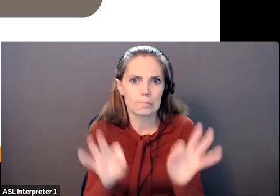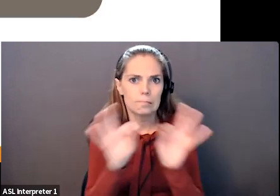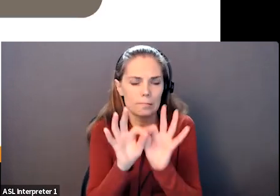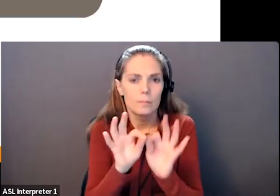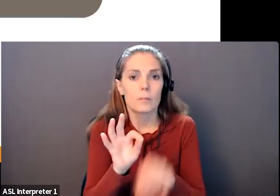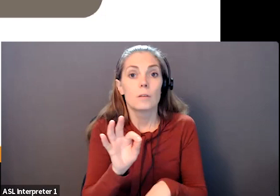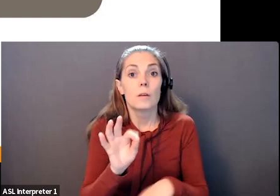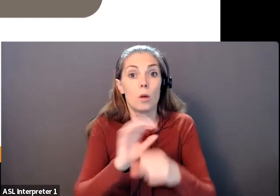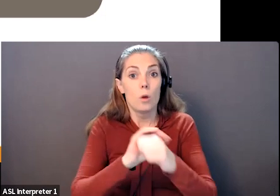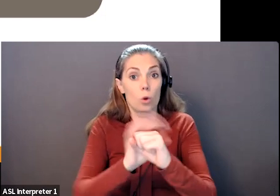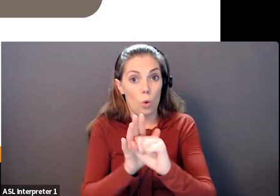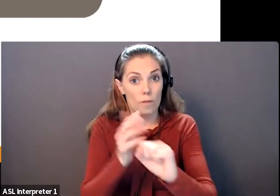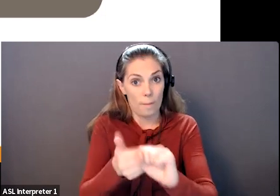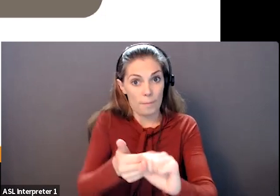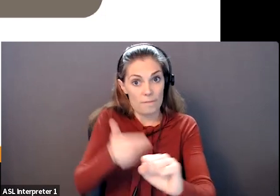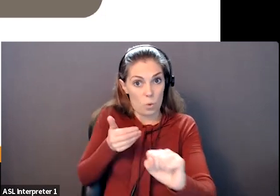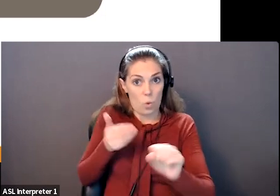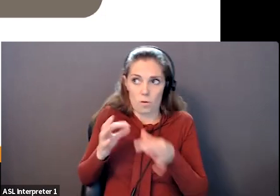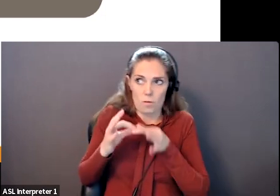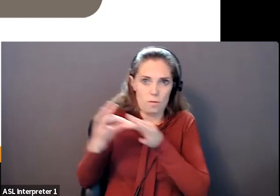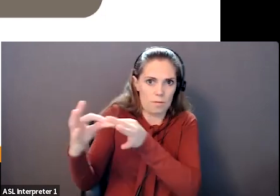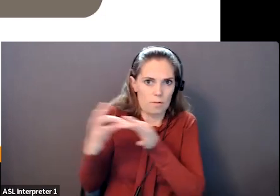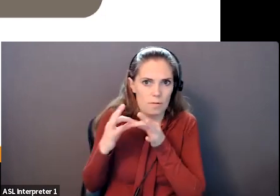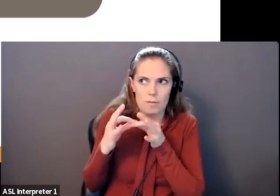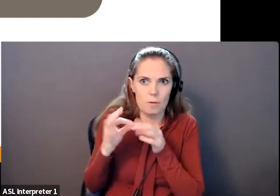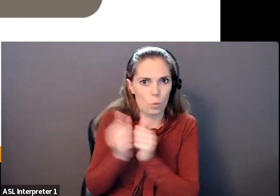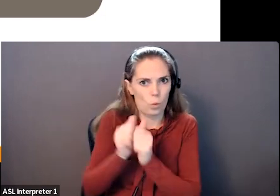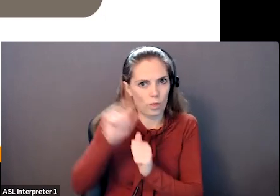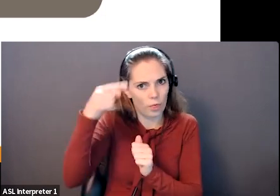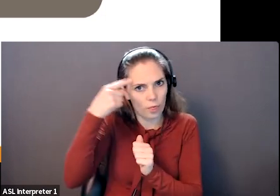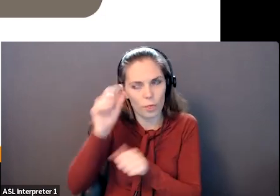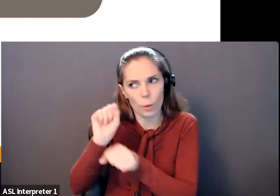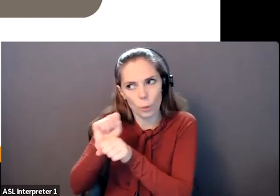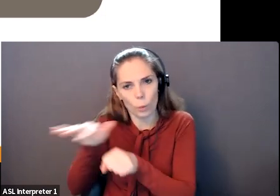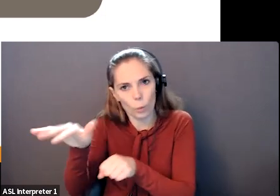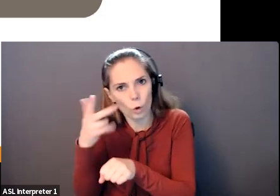COVID on what the workplace culture was and is. So where we have a very strong relationship with the